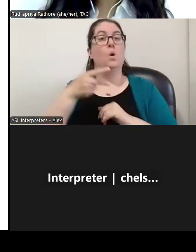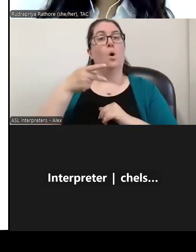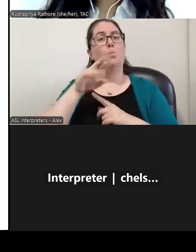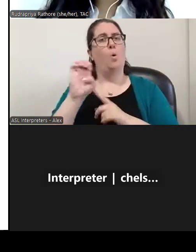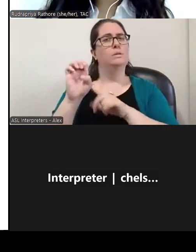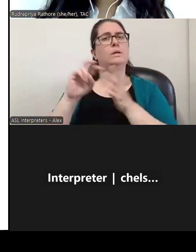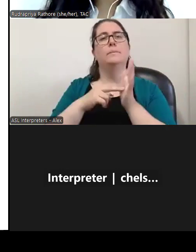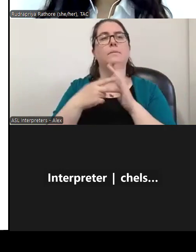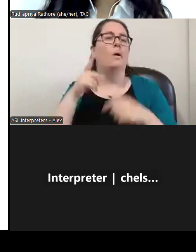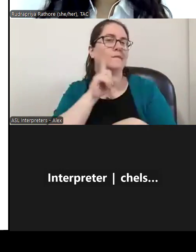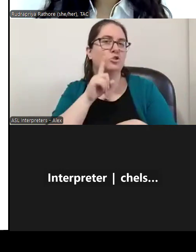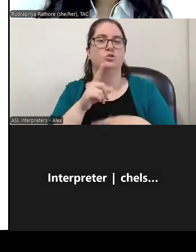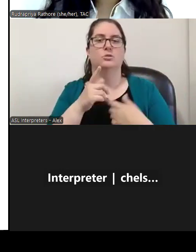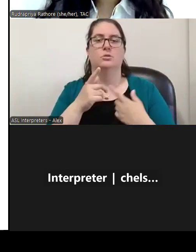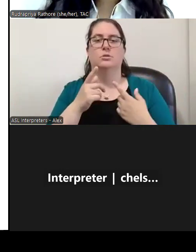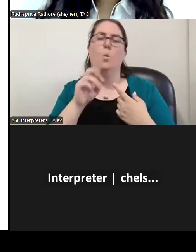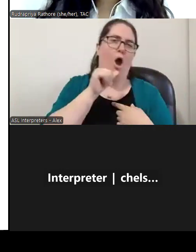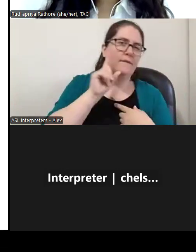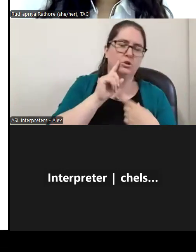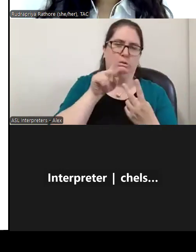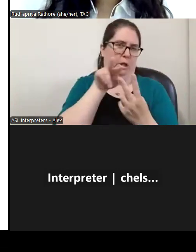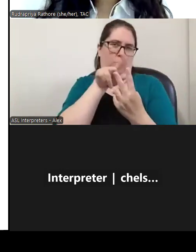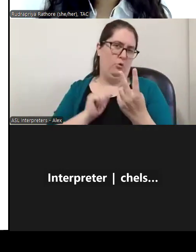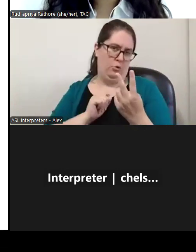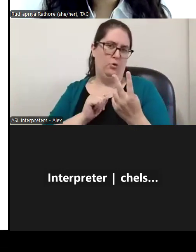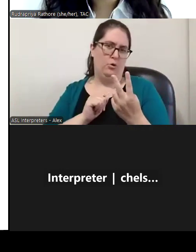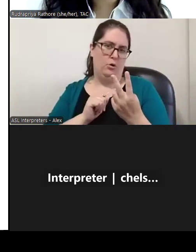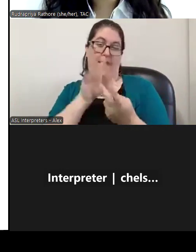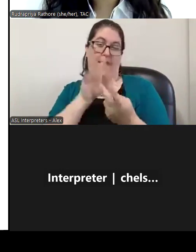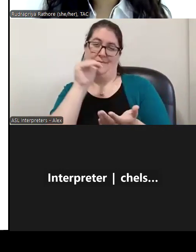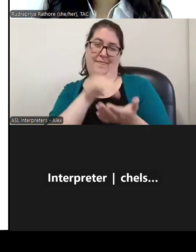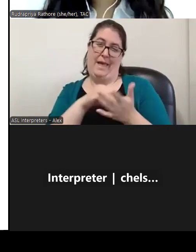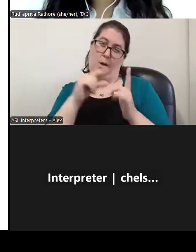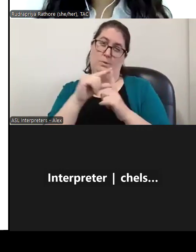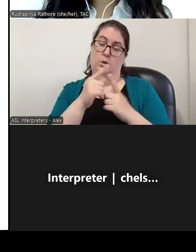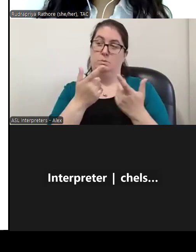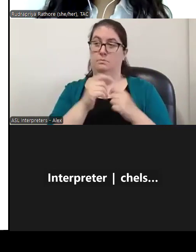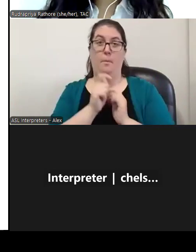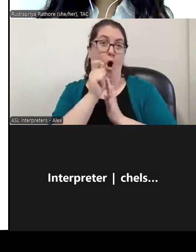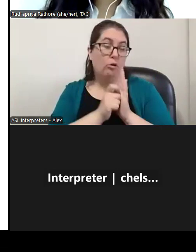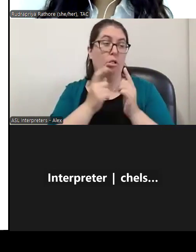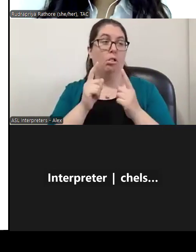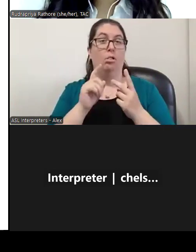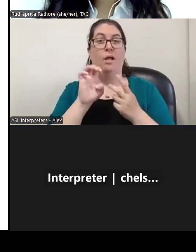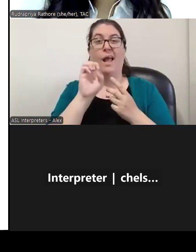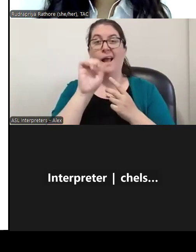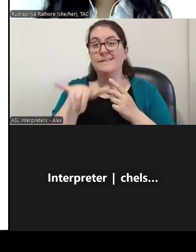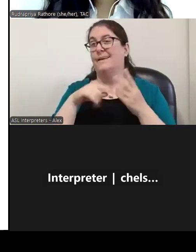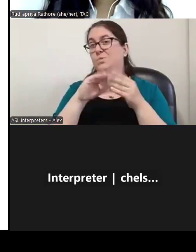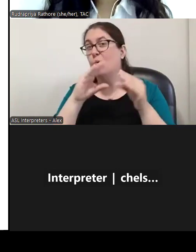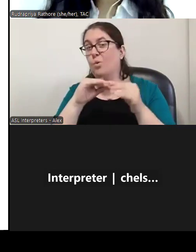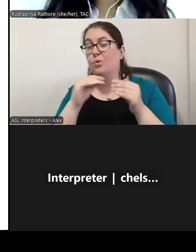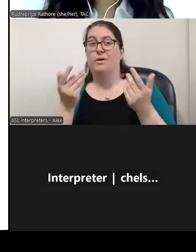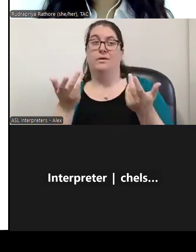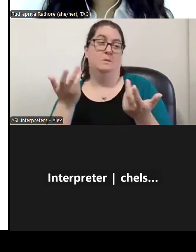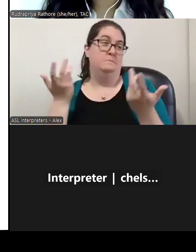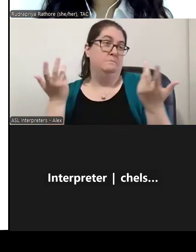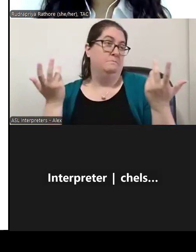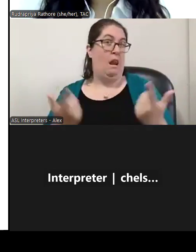fiction or non-fiction so those 15,000 words can be articles essays stories lifestyle pieces